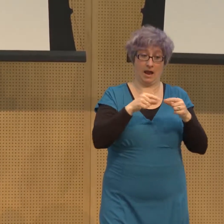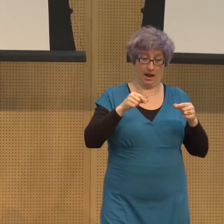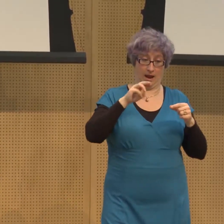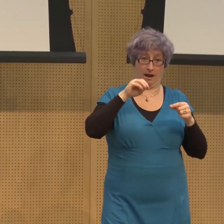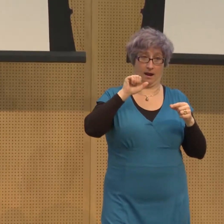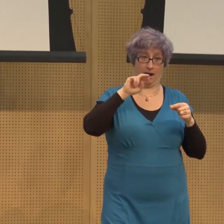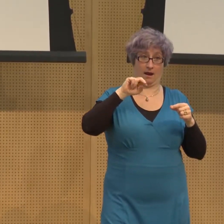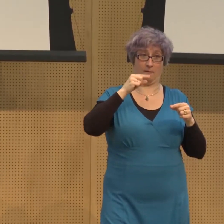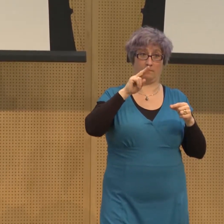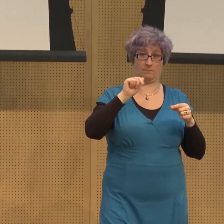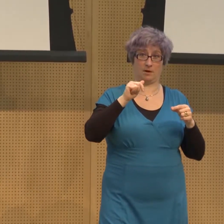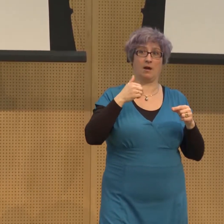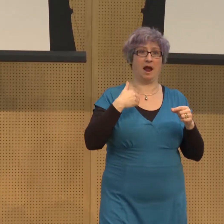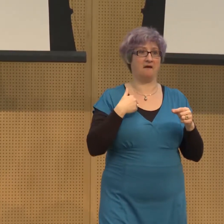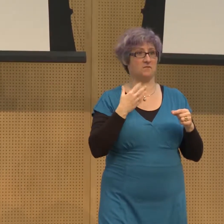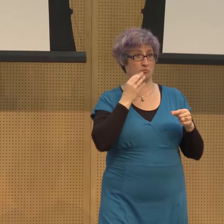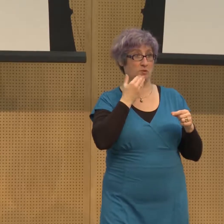Some go on to high school.